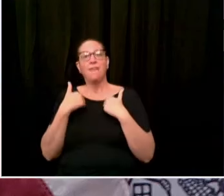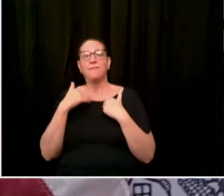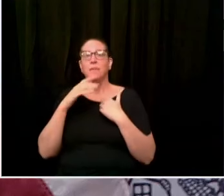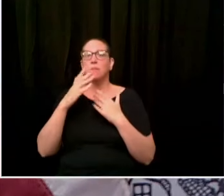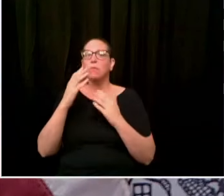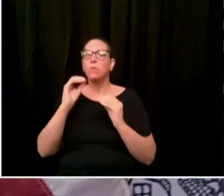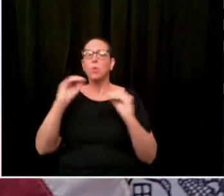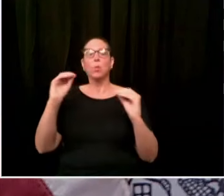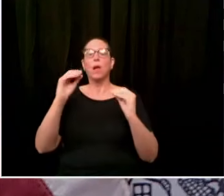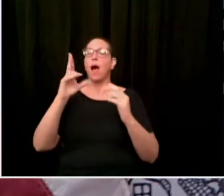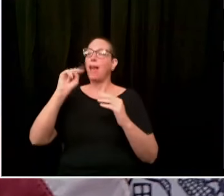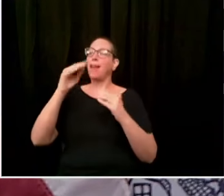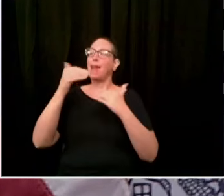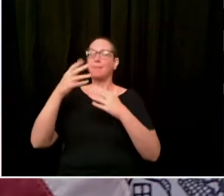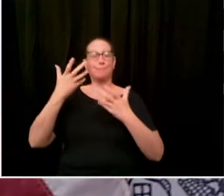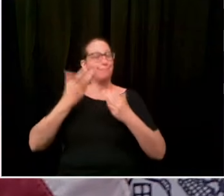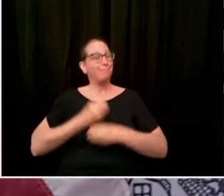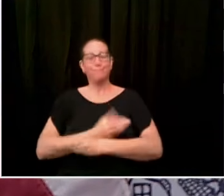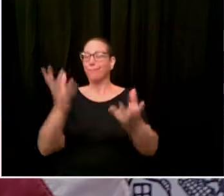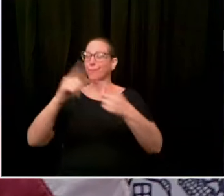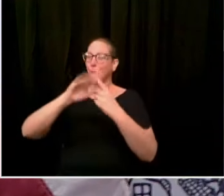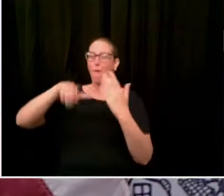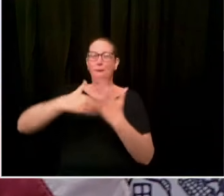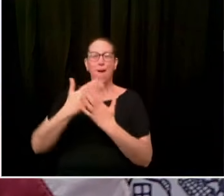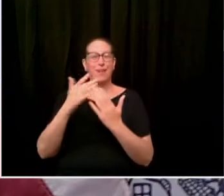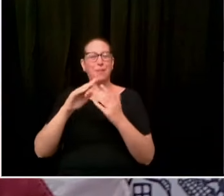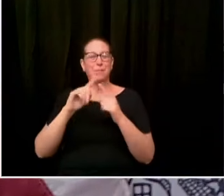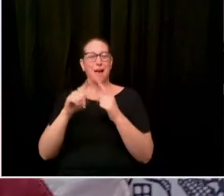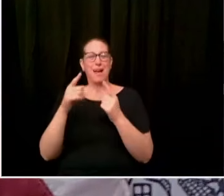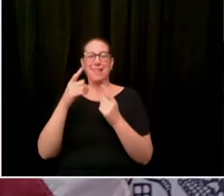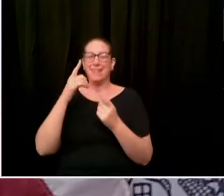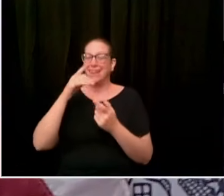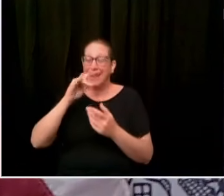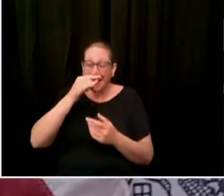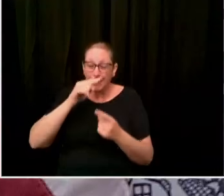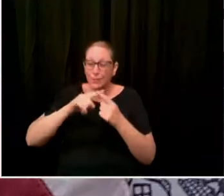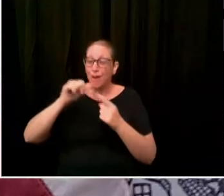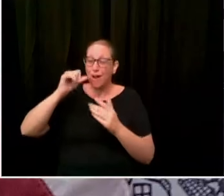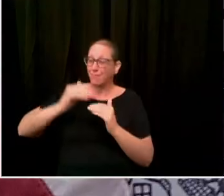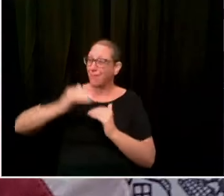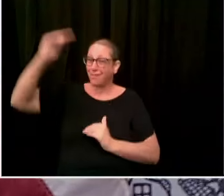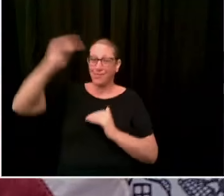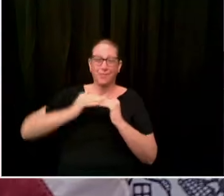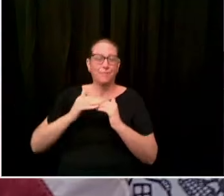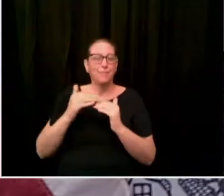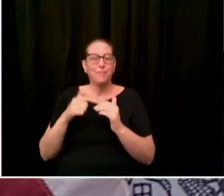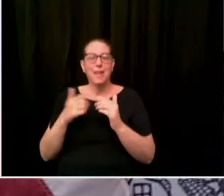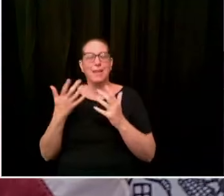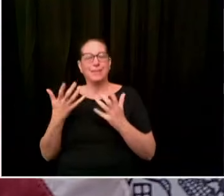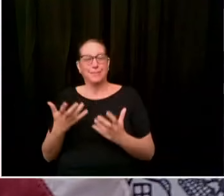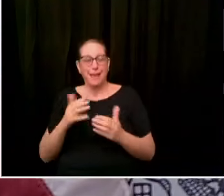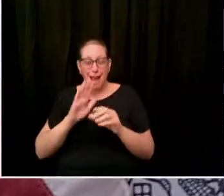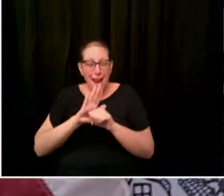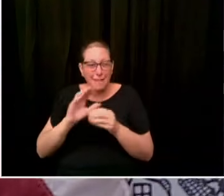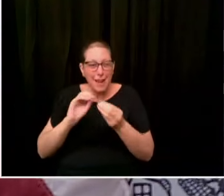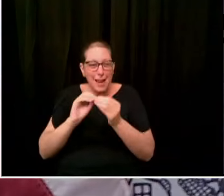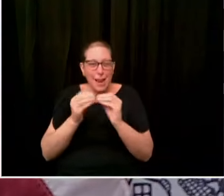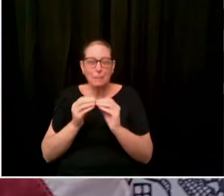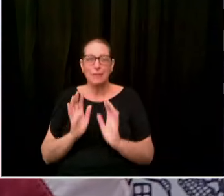TO LOOSEN UP AS WE GET MORE AND MORE SUPPLY. WE WILL KEEP BEING CLEAR ABOUT CRITERIA.